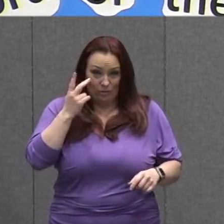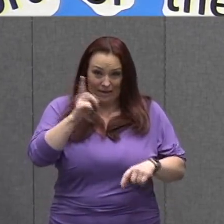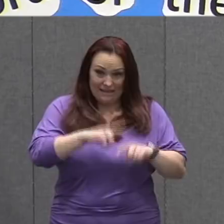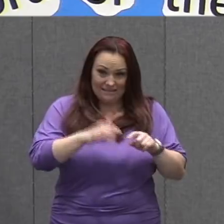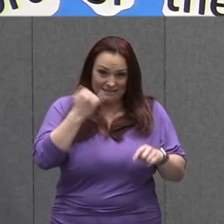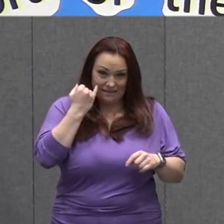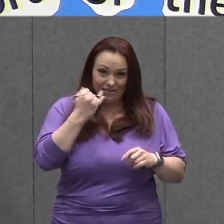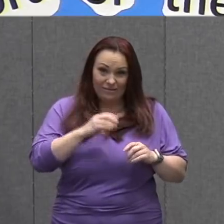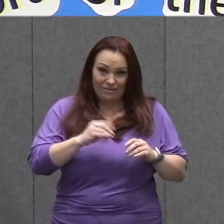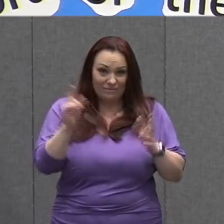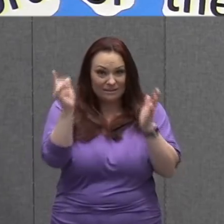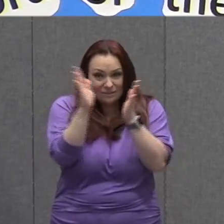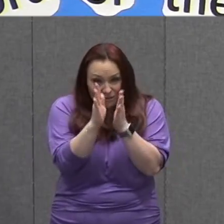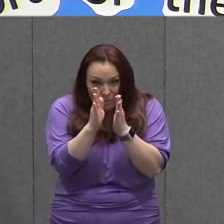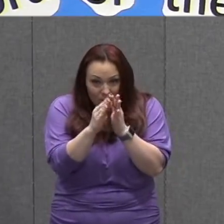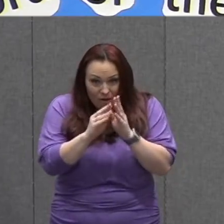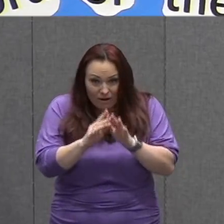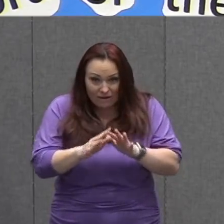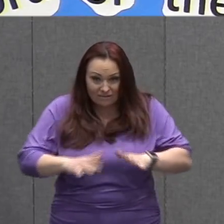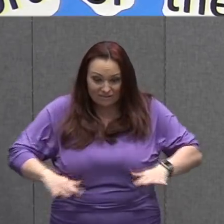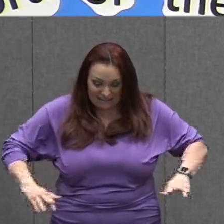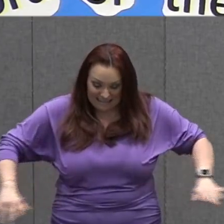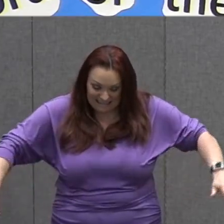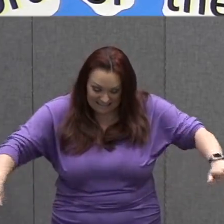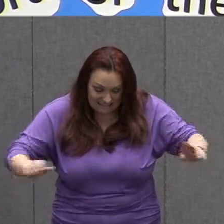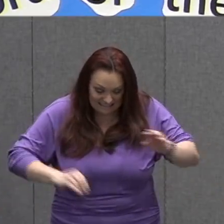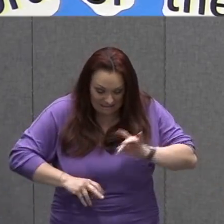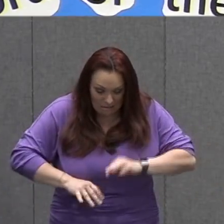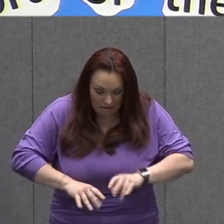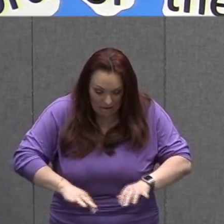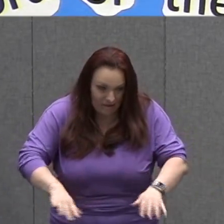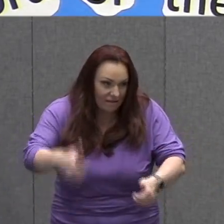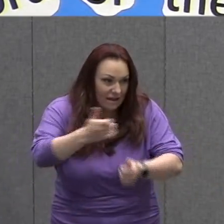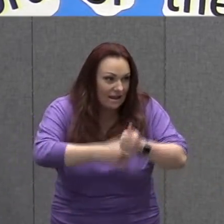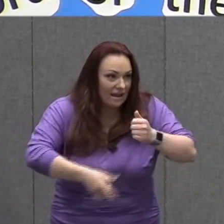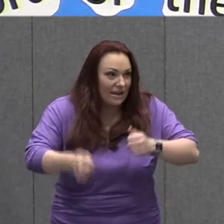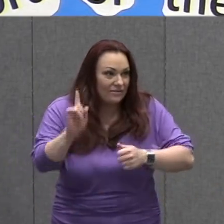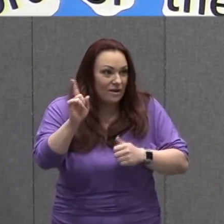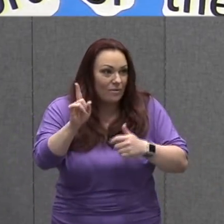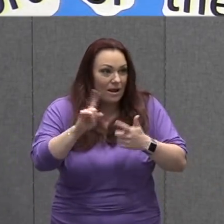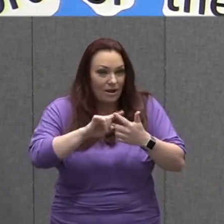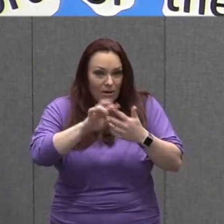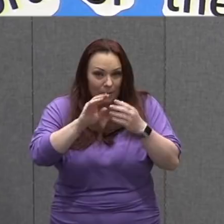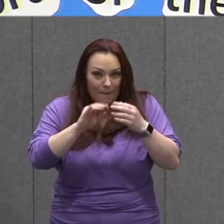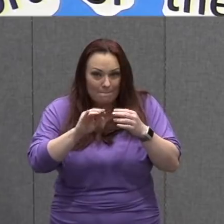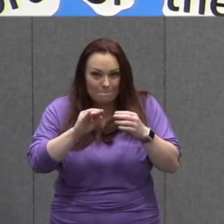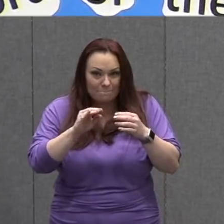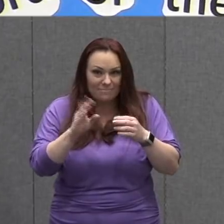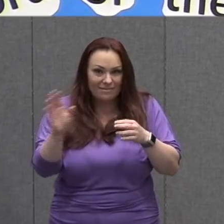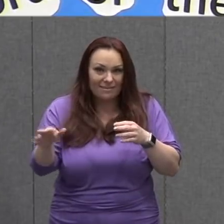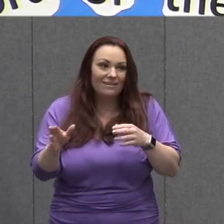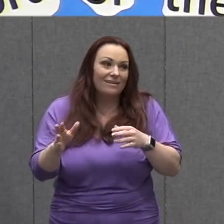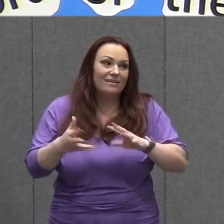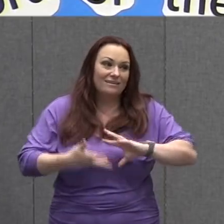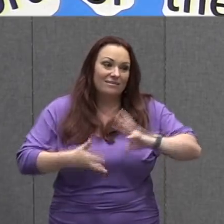because they're so small, but there are seeds everywhere. This is gonna be quite the mess for me